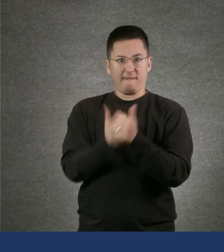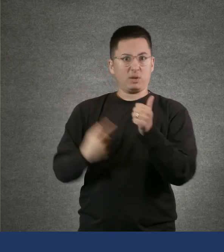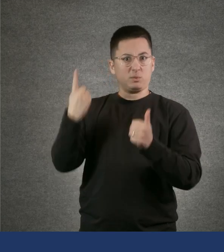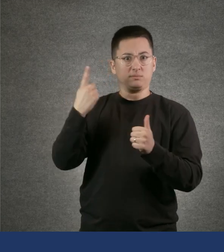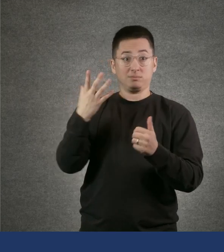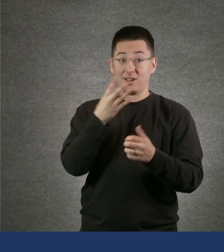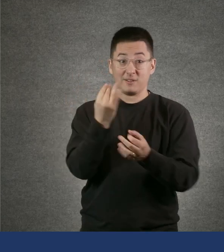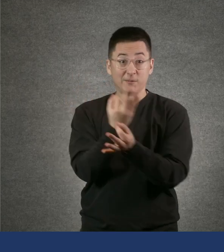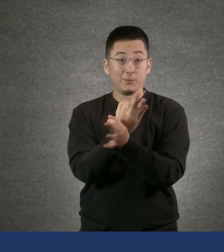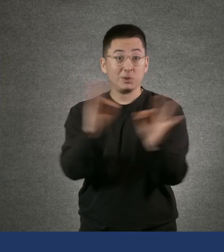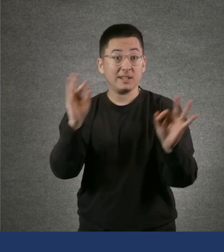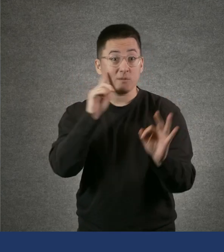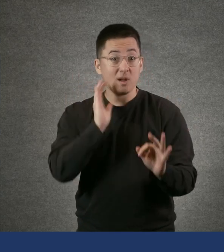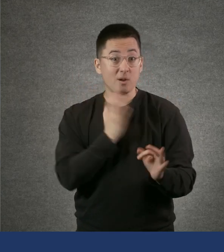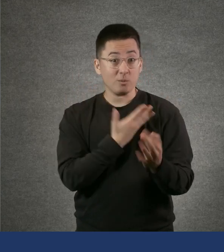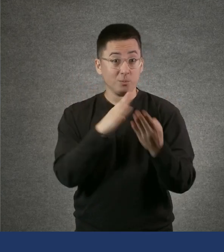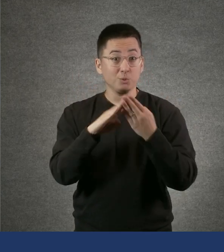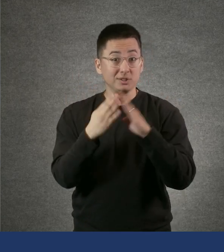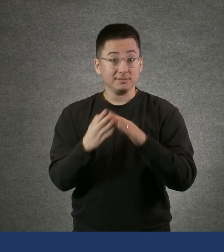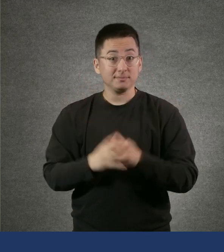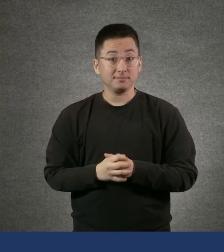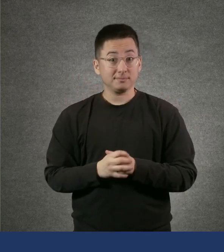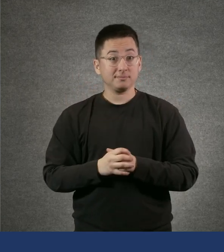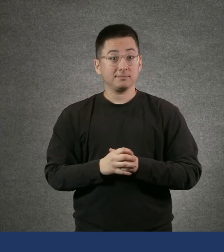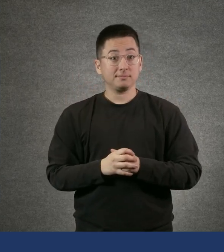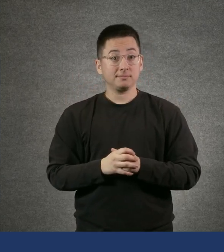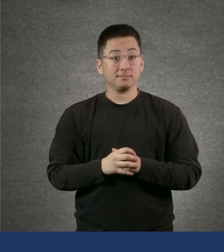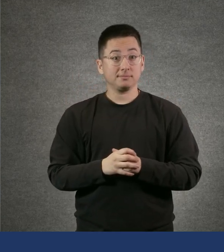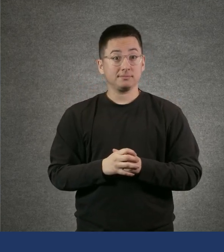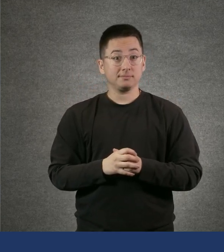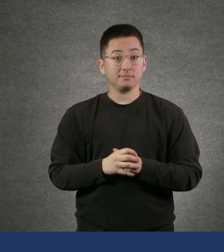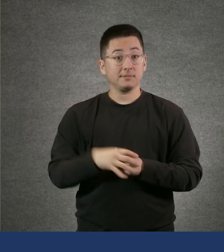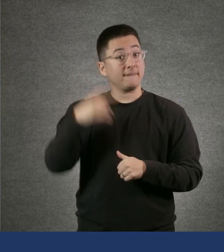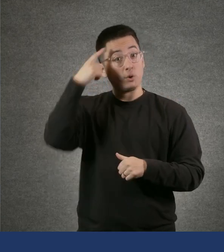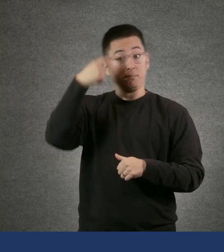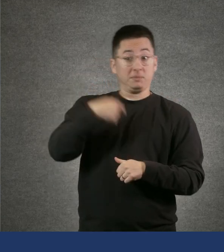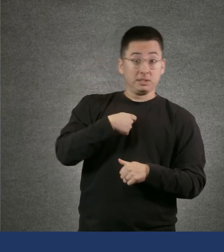It fits everyone and totally free to our community.